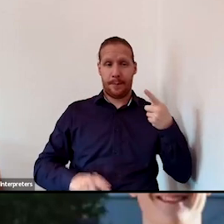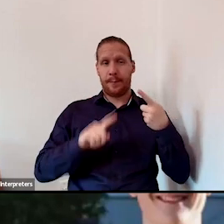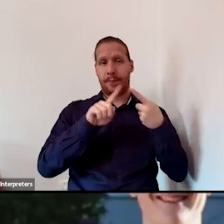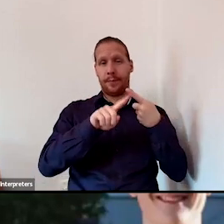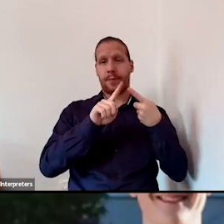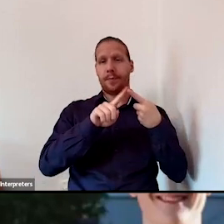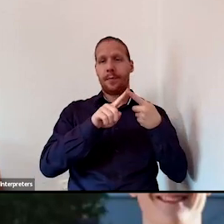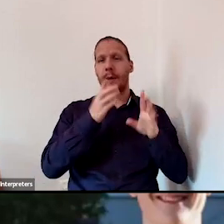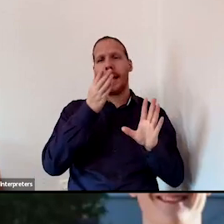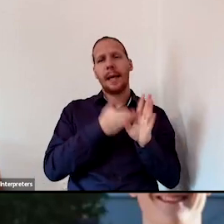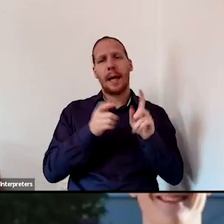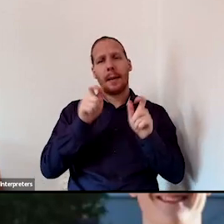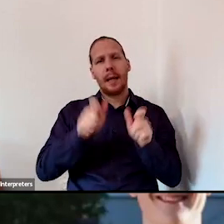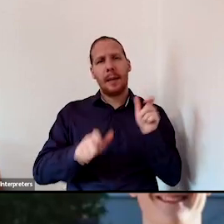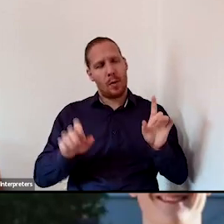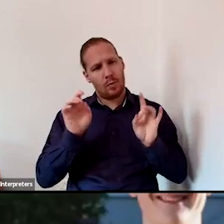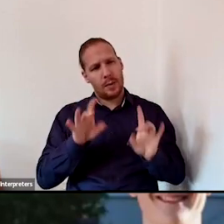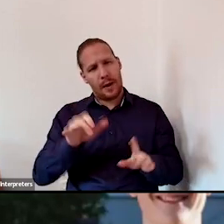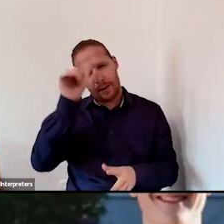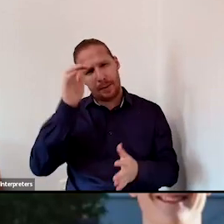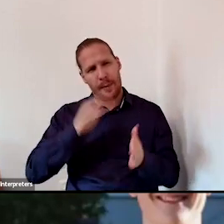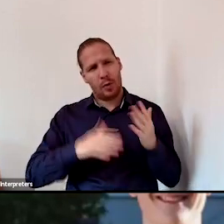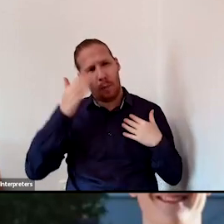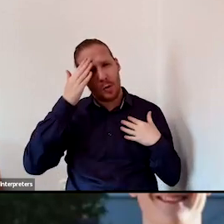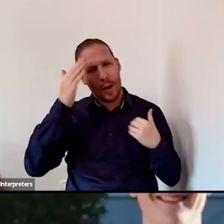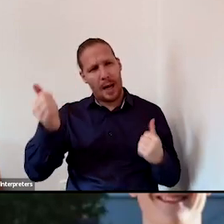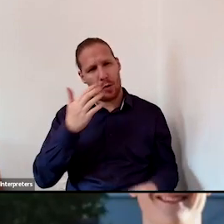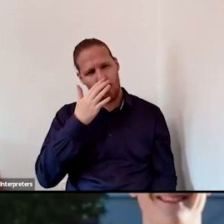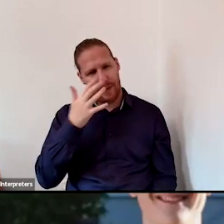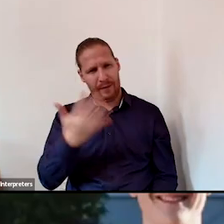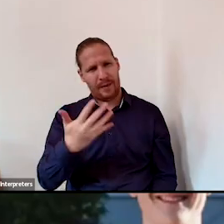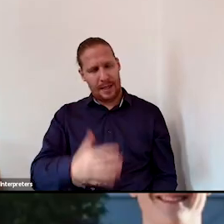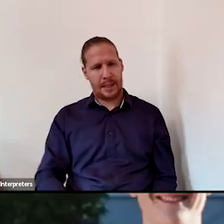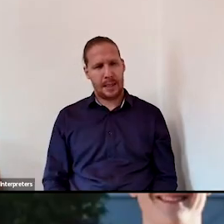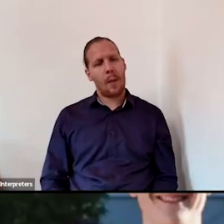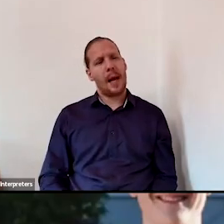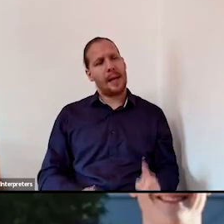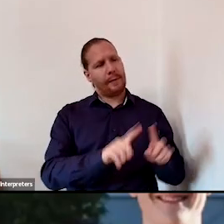of mental health and wellbeing at 15 years of age, and how these experiences differ between groups.